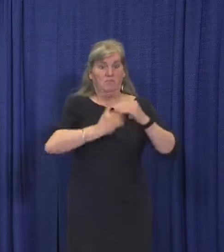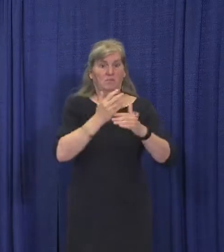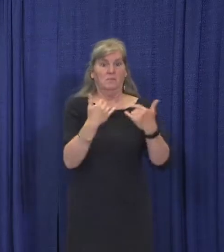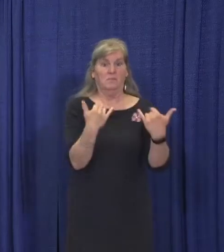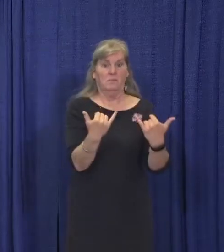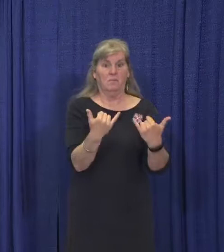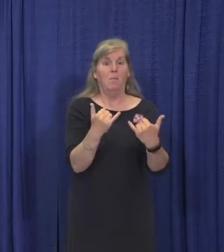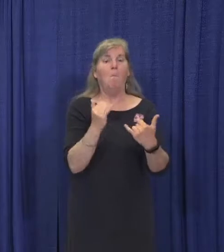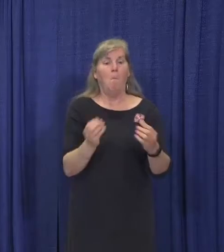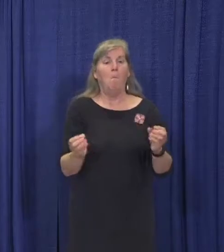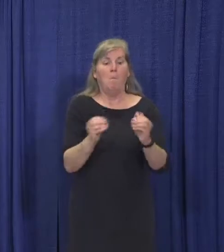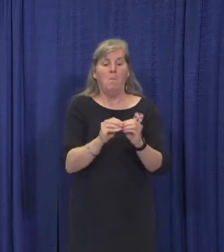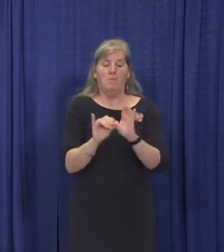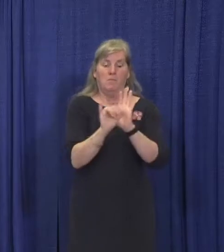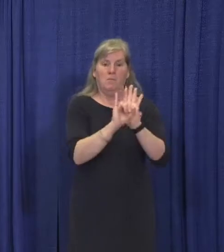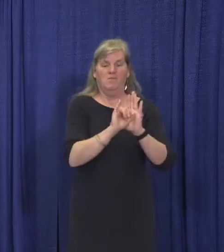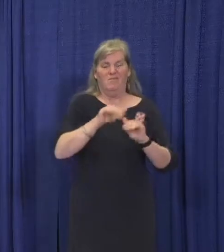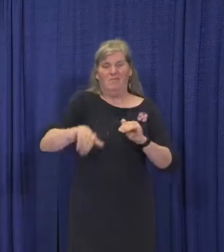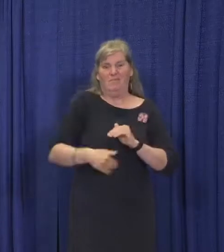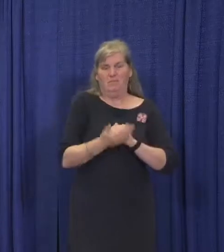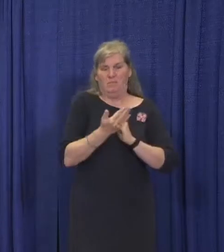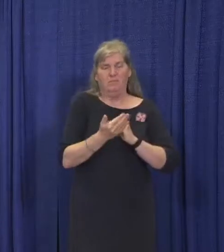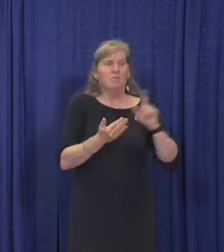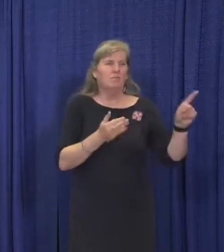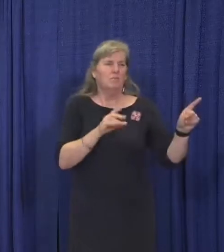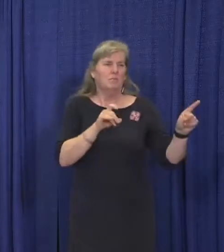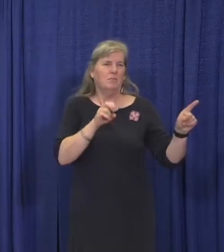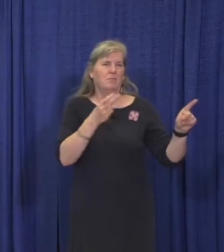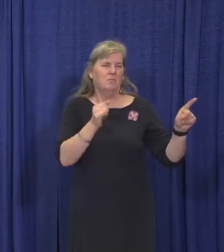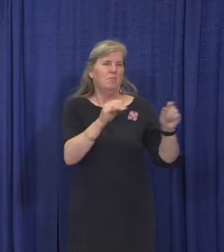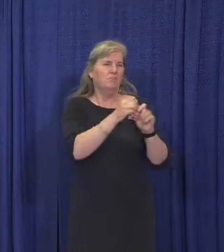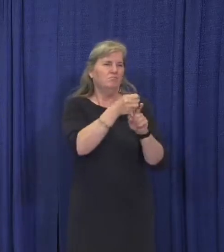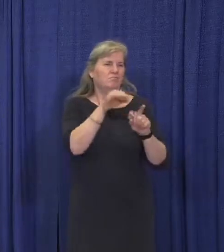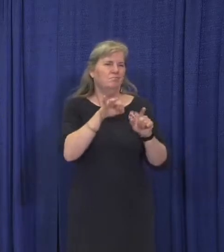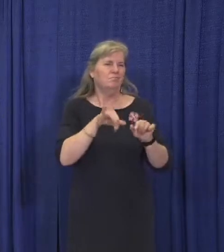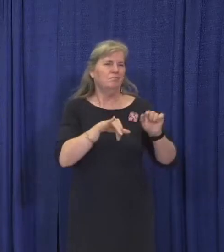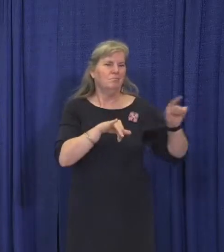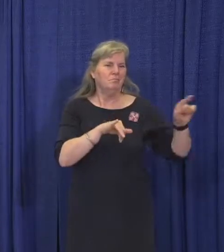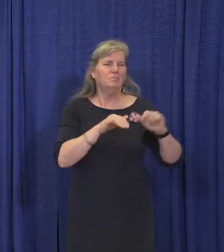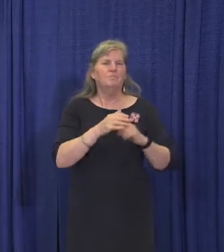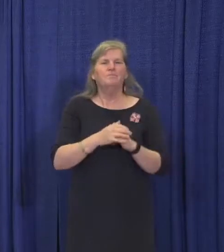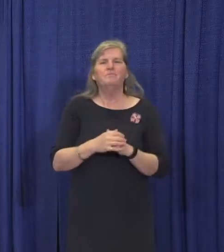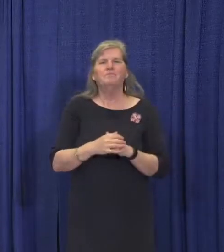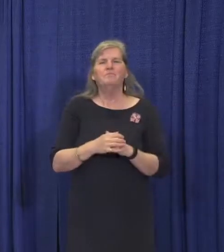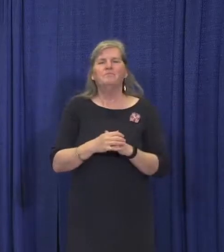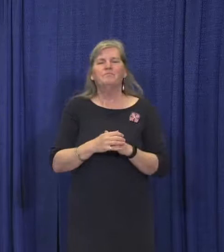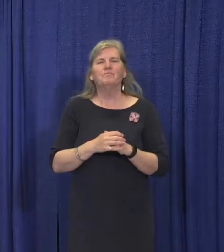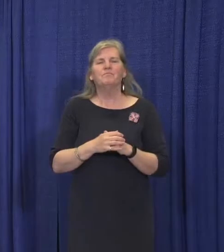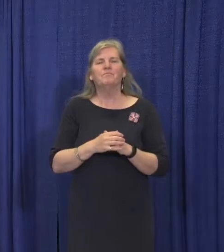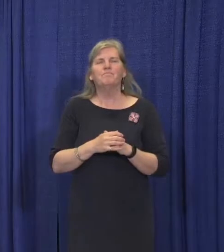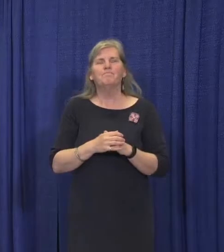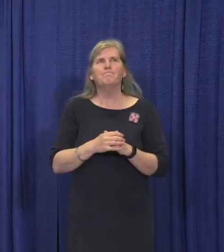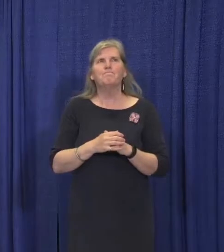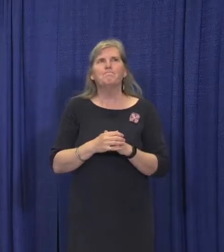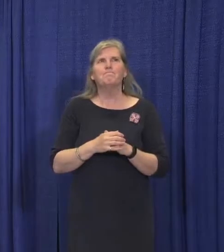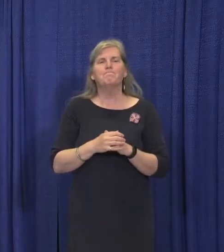underway and more cases have been identified overnight.